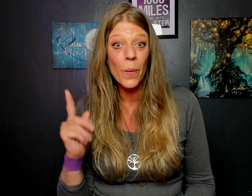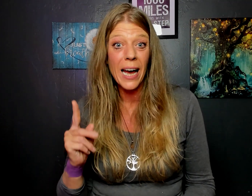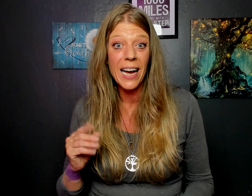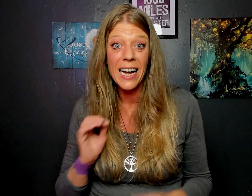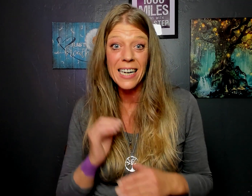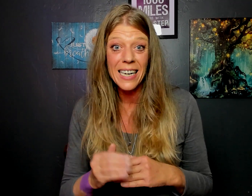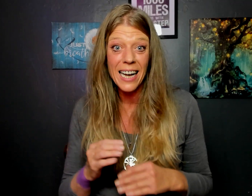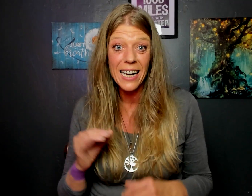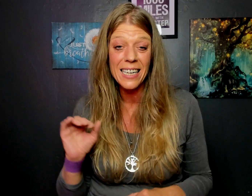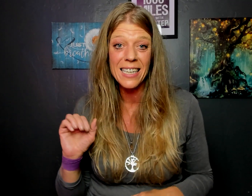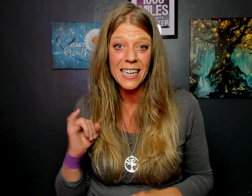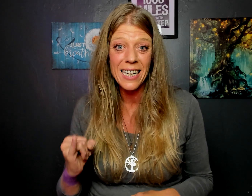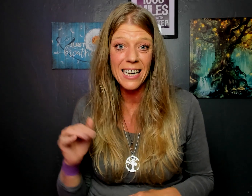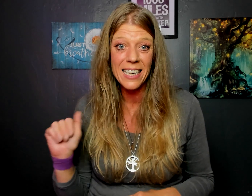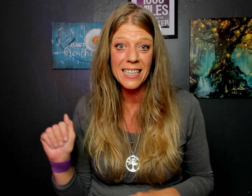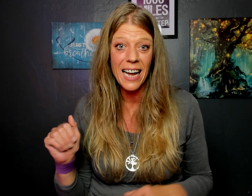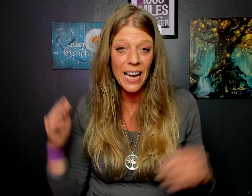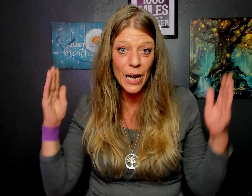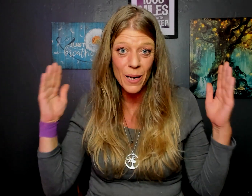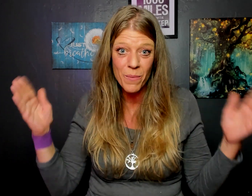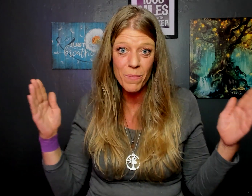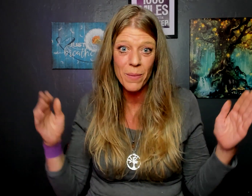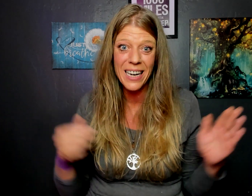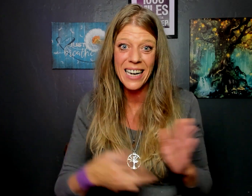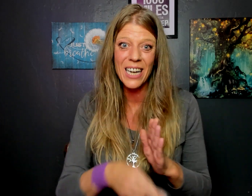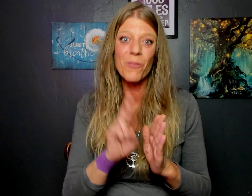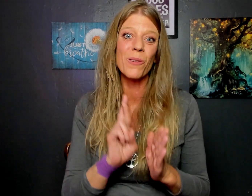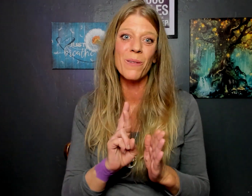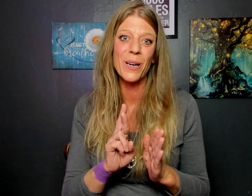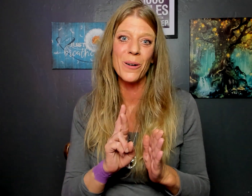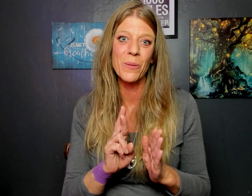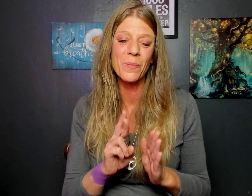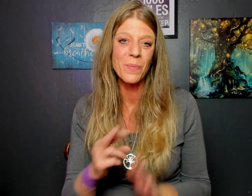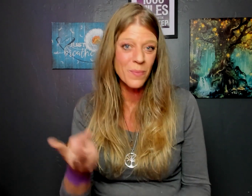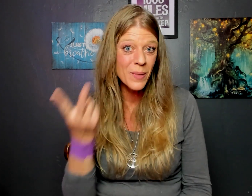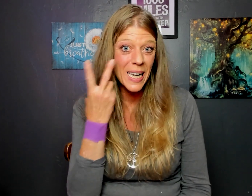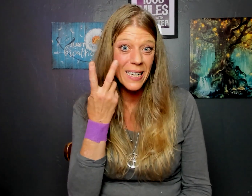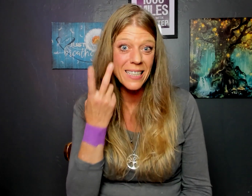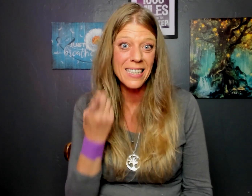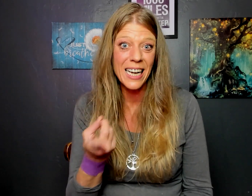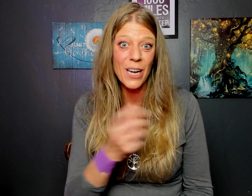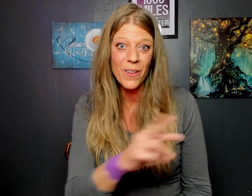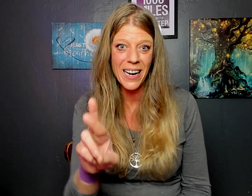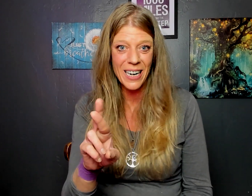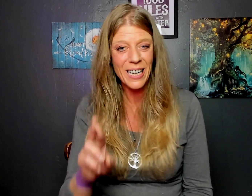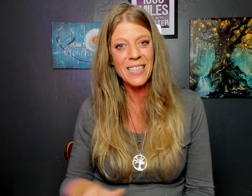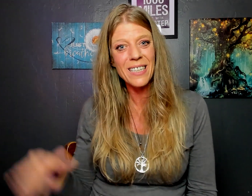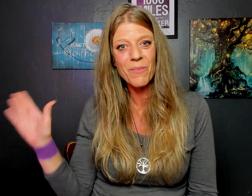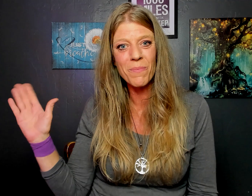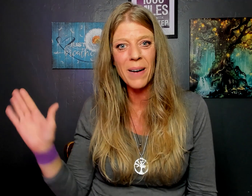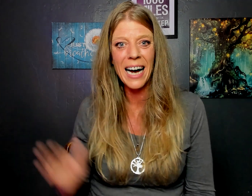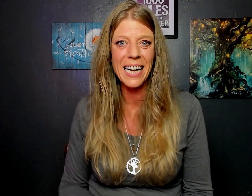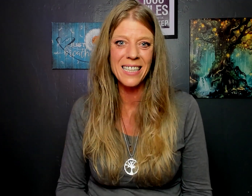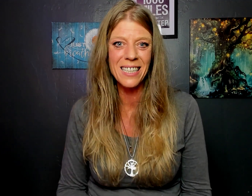OK, next is a big review. See you there. Bye!